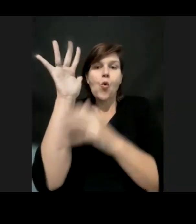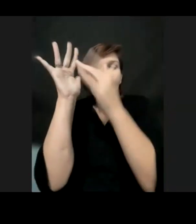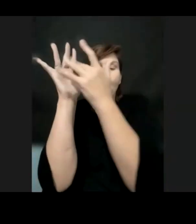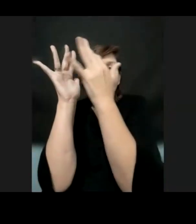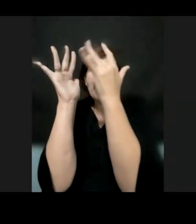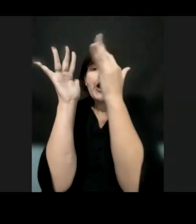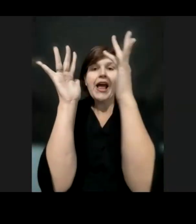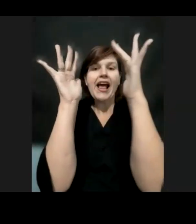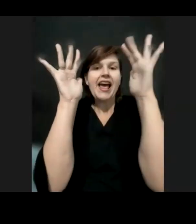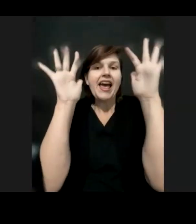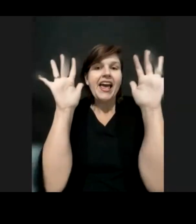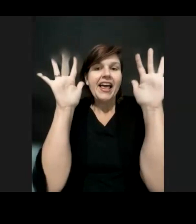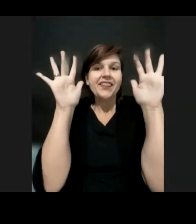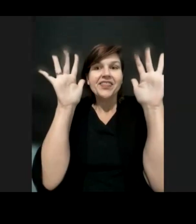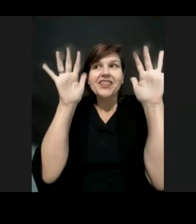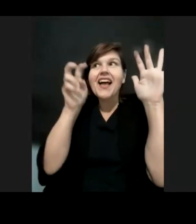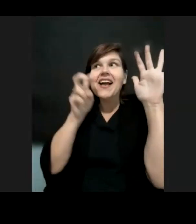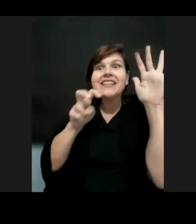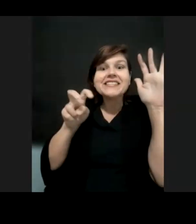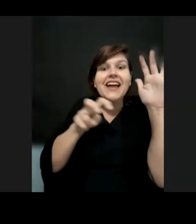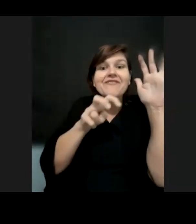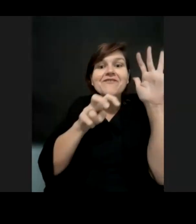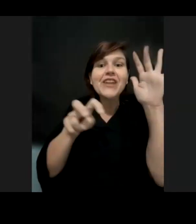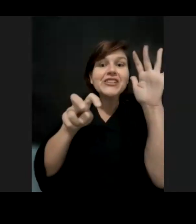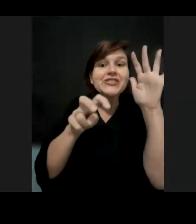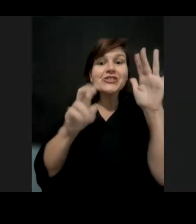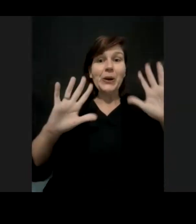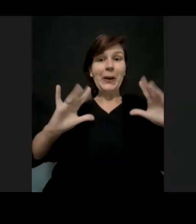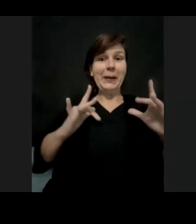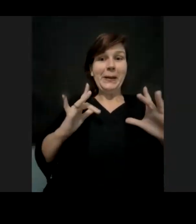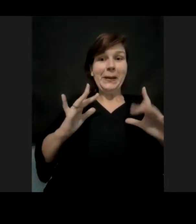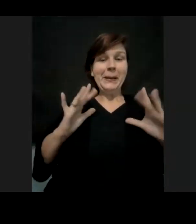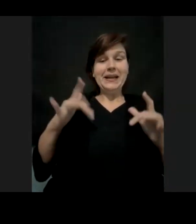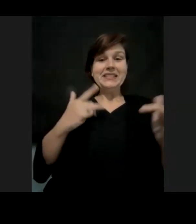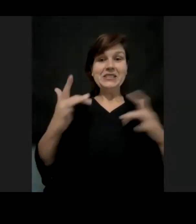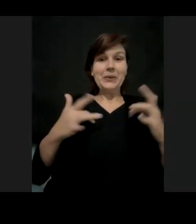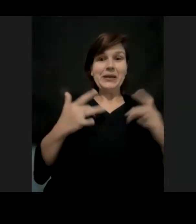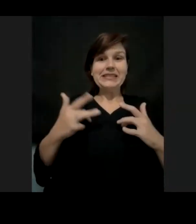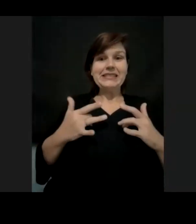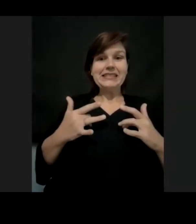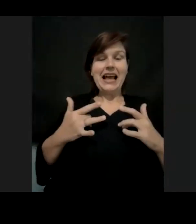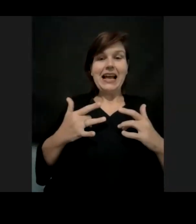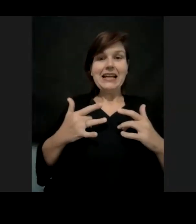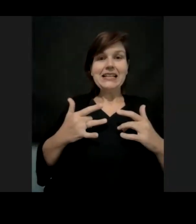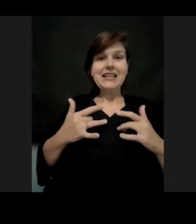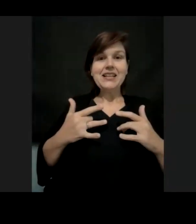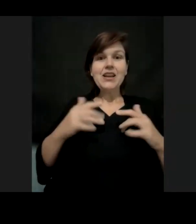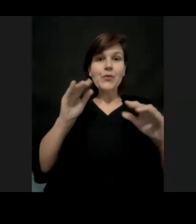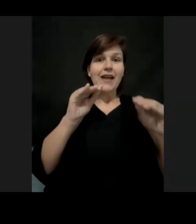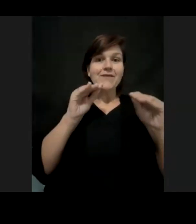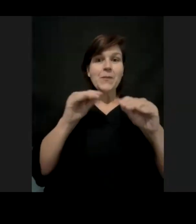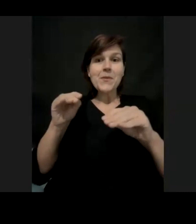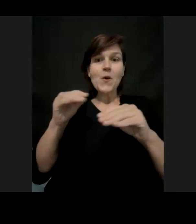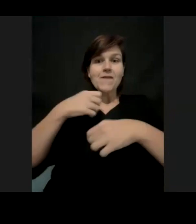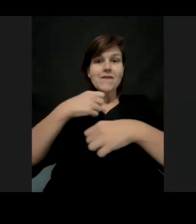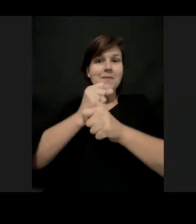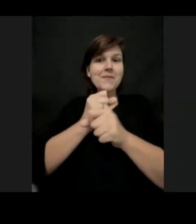Yes, it’s so exciting! Right, boys and girls, I’ve got to get my furniture moved so we can make room for the story to happen.